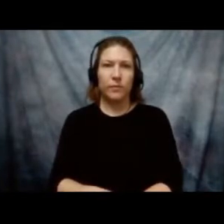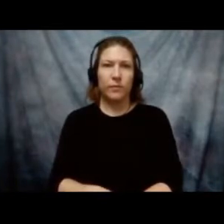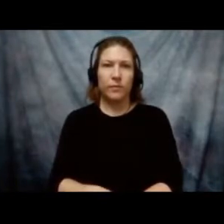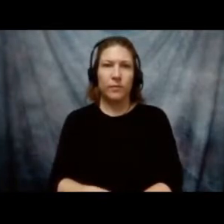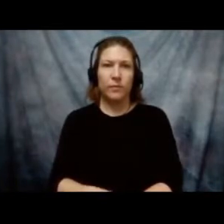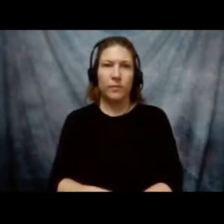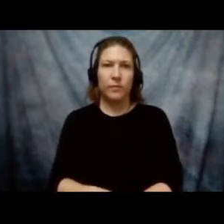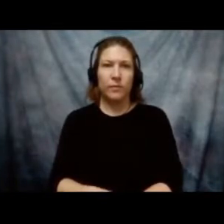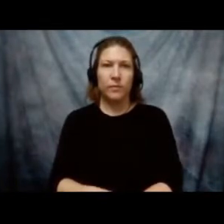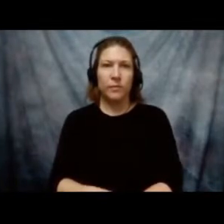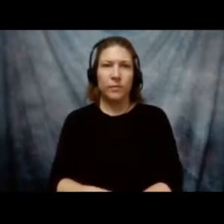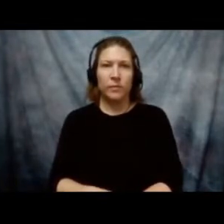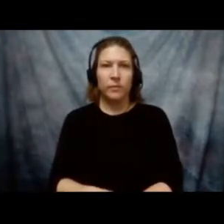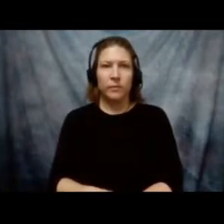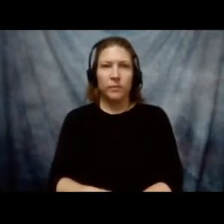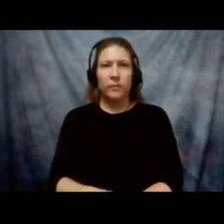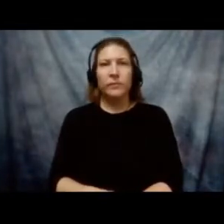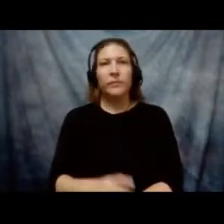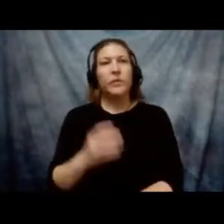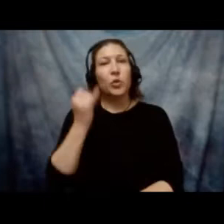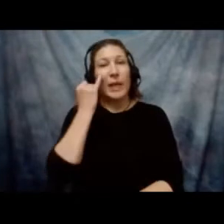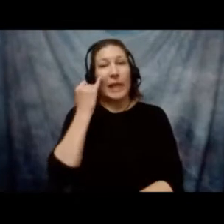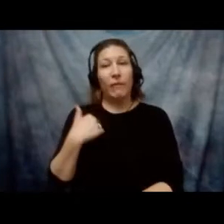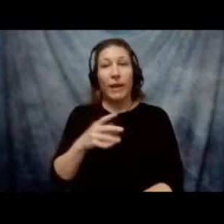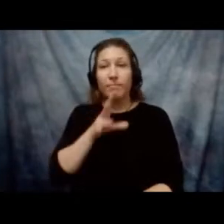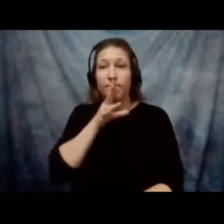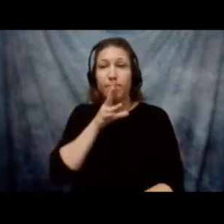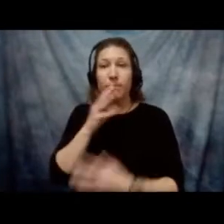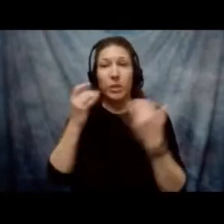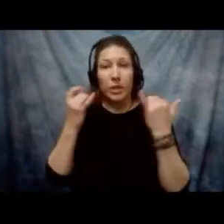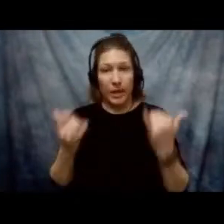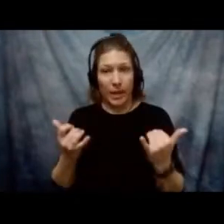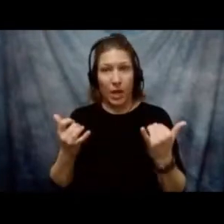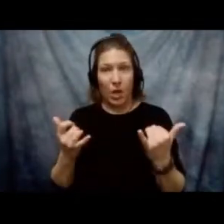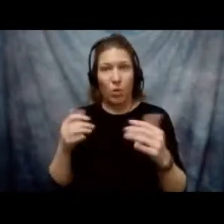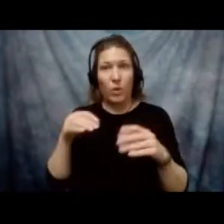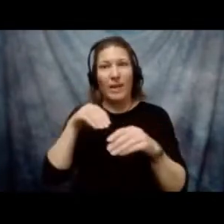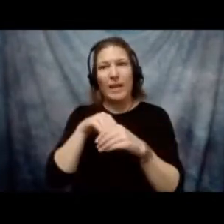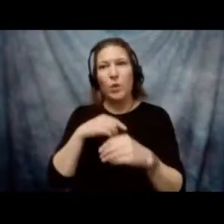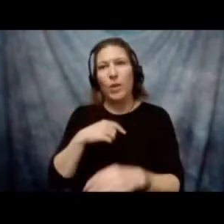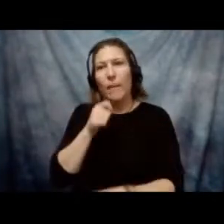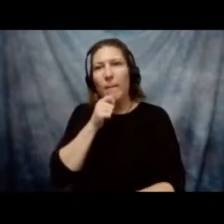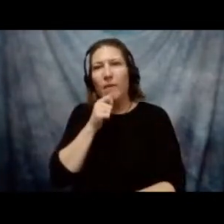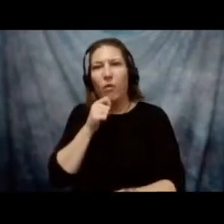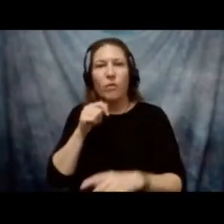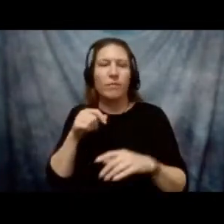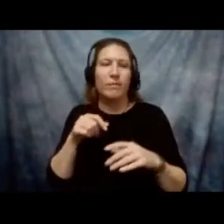so if i speak now into the microphone technically i can't share the microphone with with uh airmeat